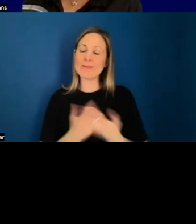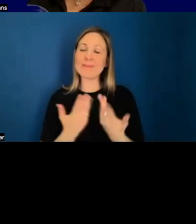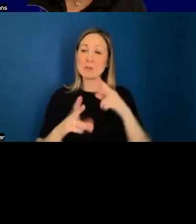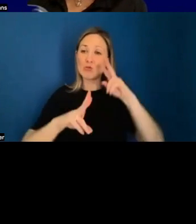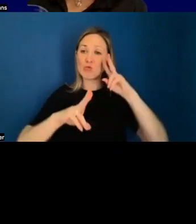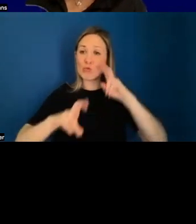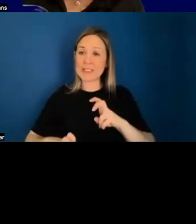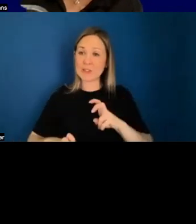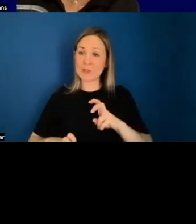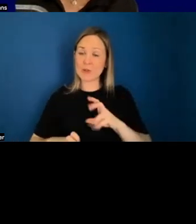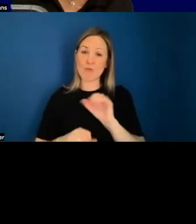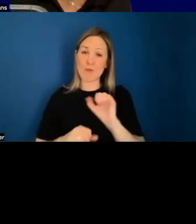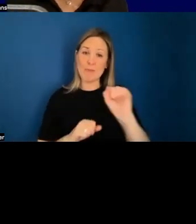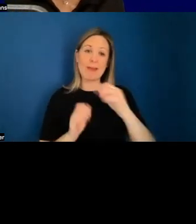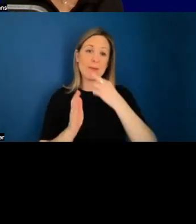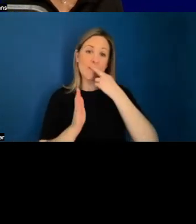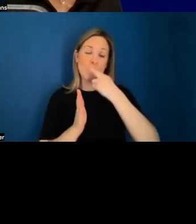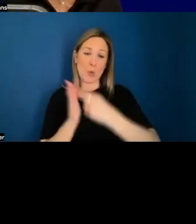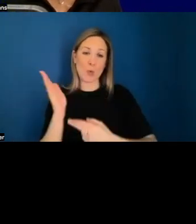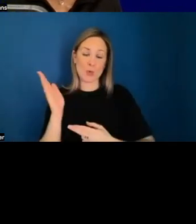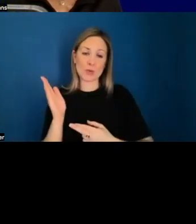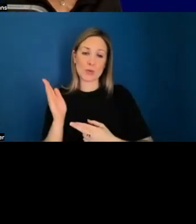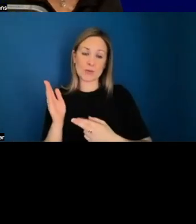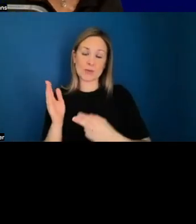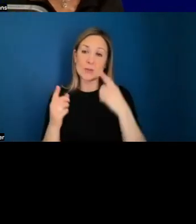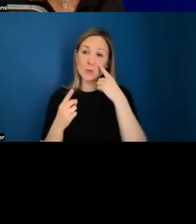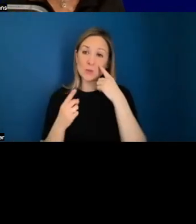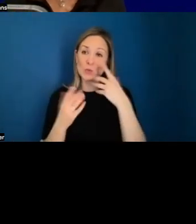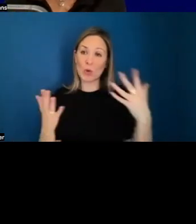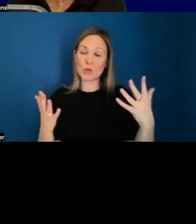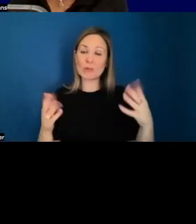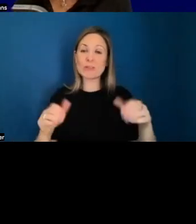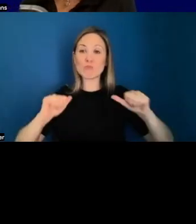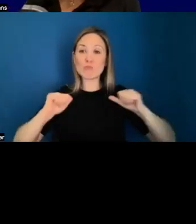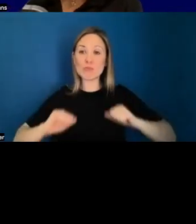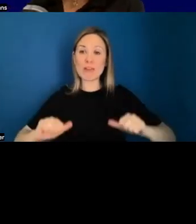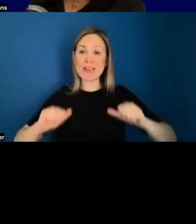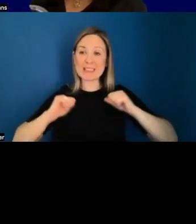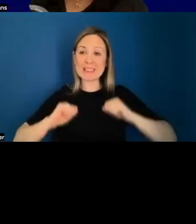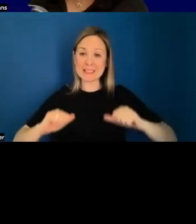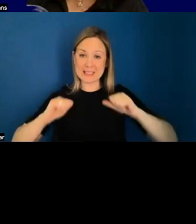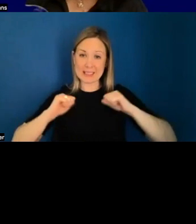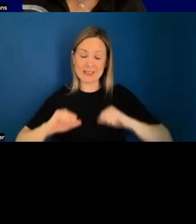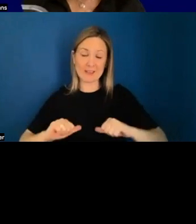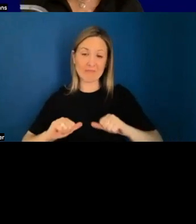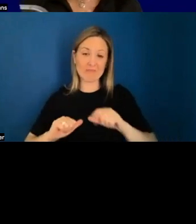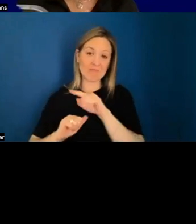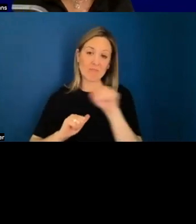supports that actually practising at a conscious level what's happening with your